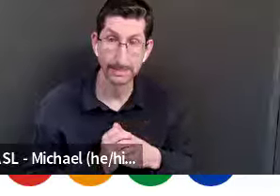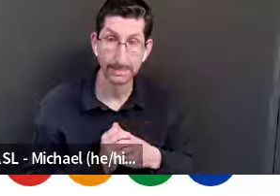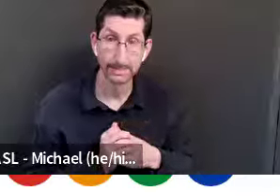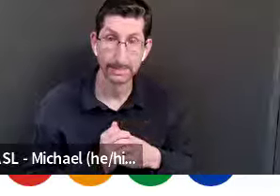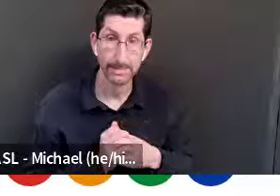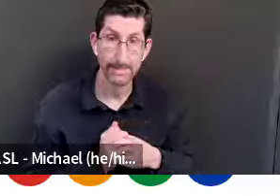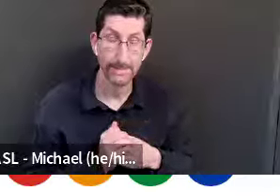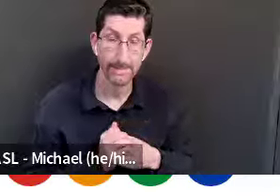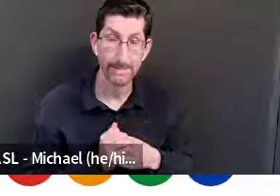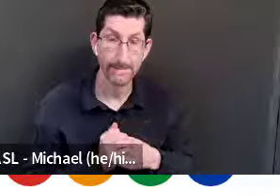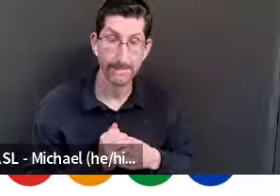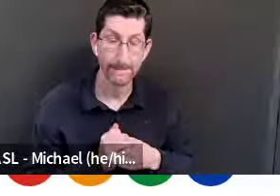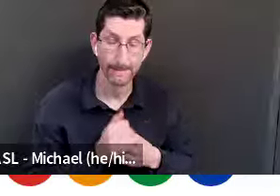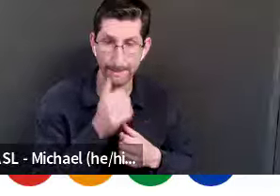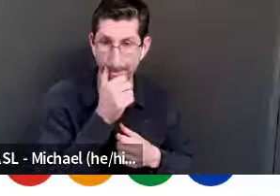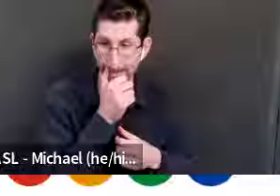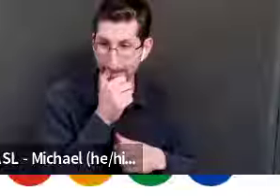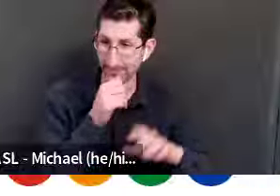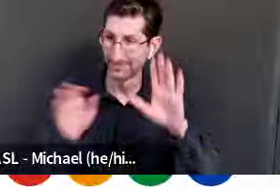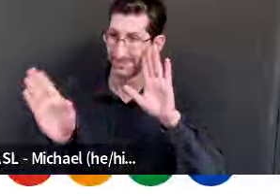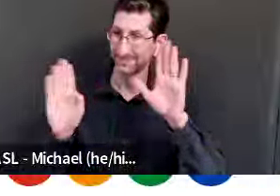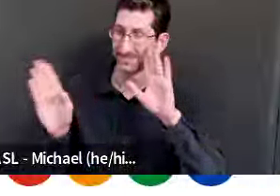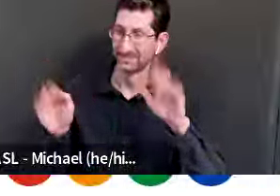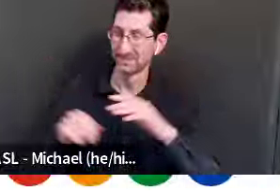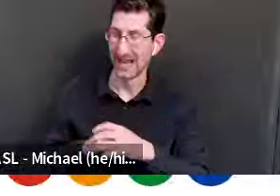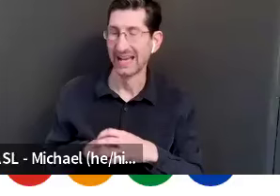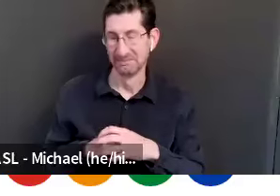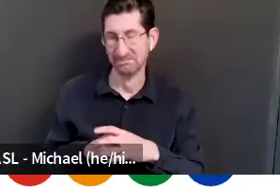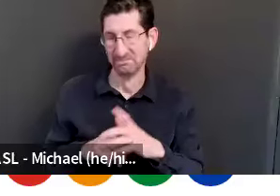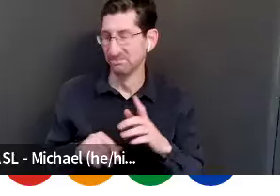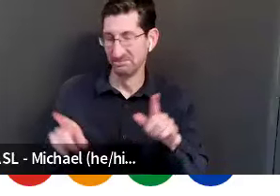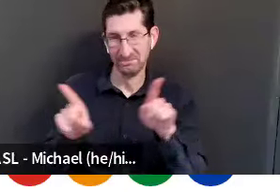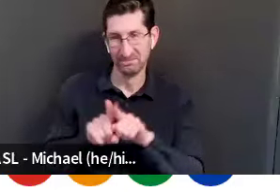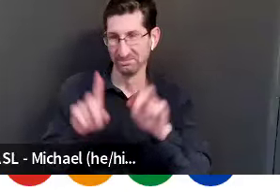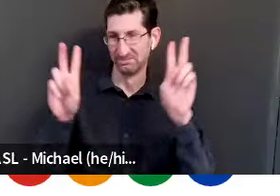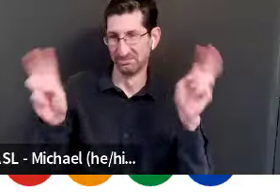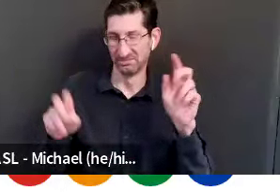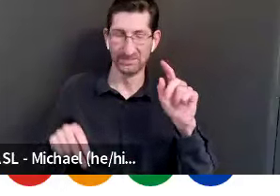JEN? HI, CHRIS.